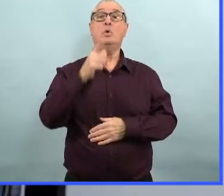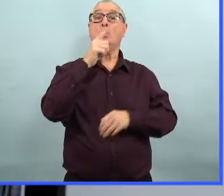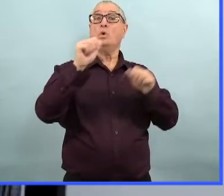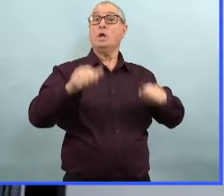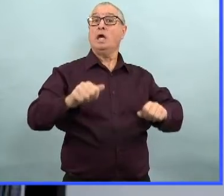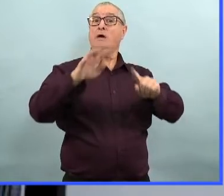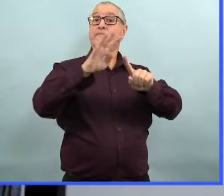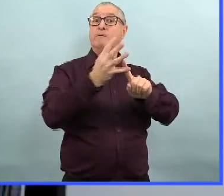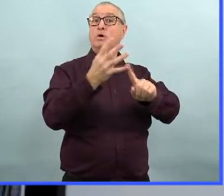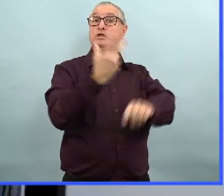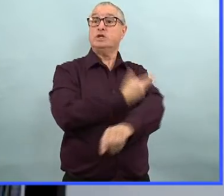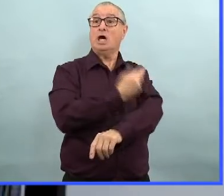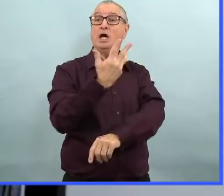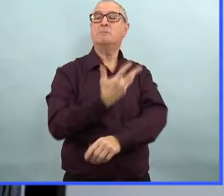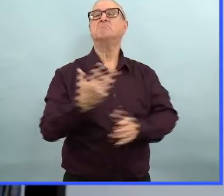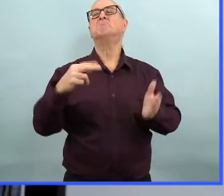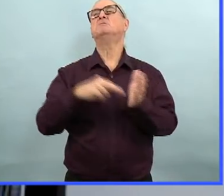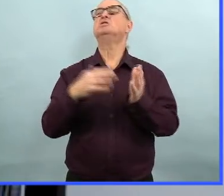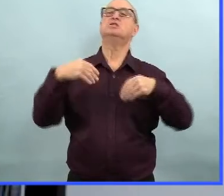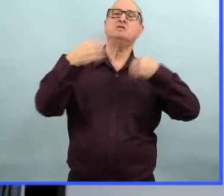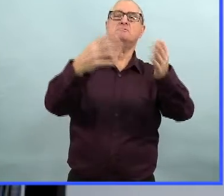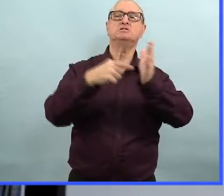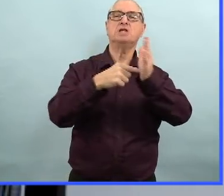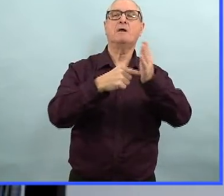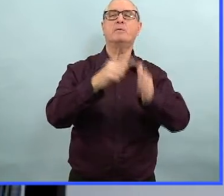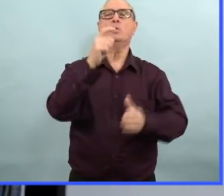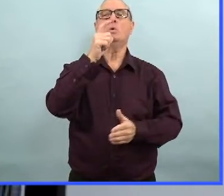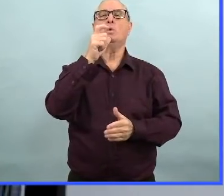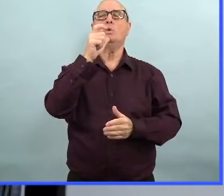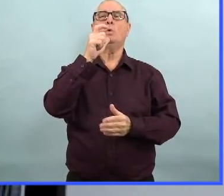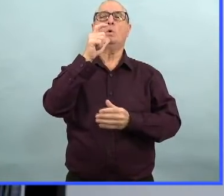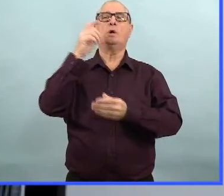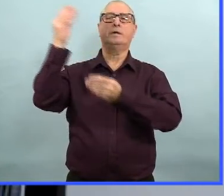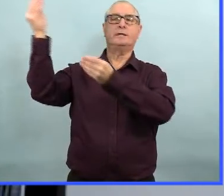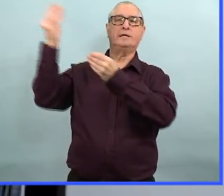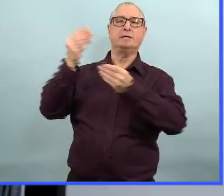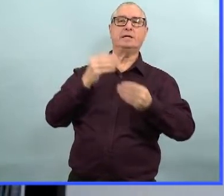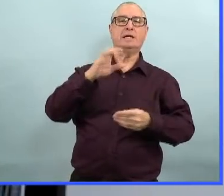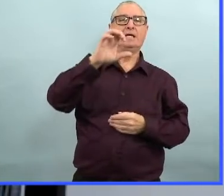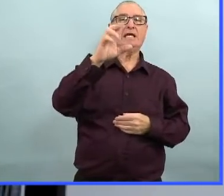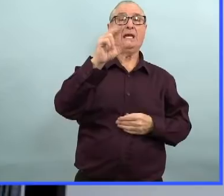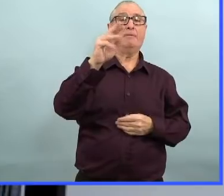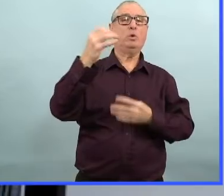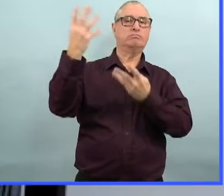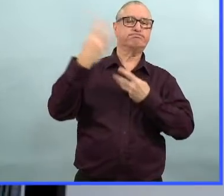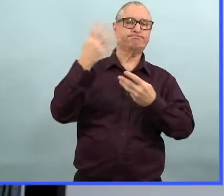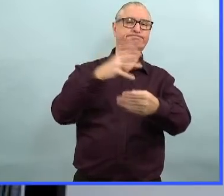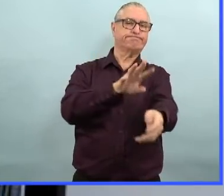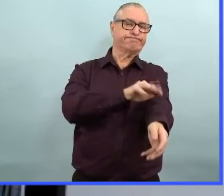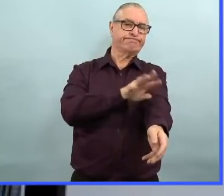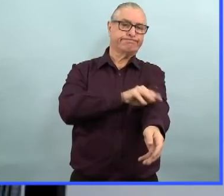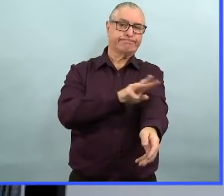include people who are receiving chemotherapy treatments for cancer those who received an organ